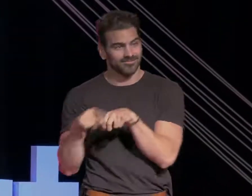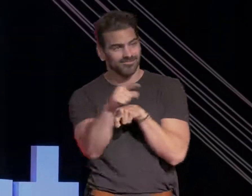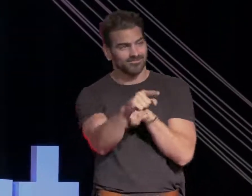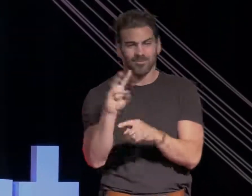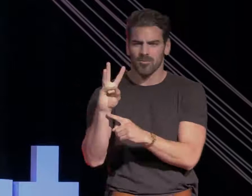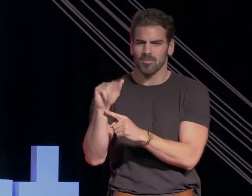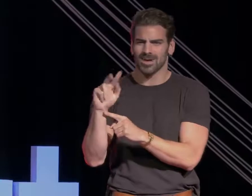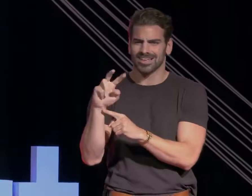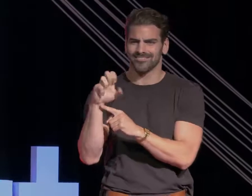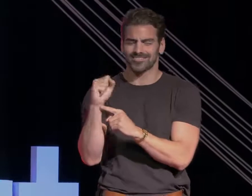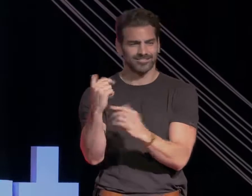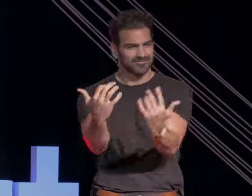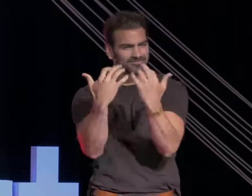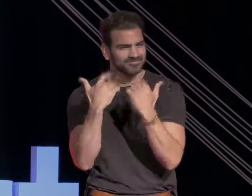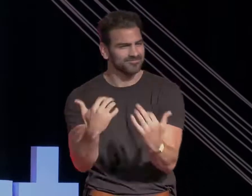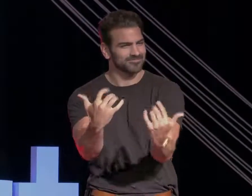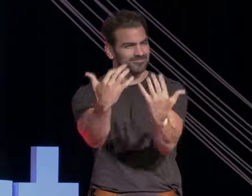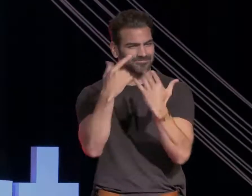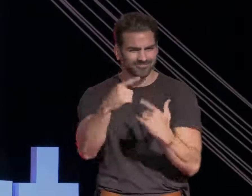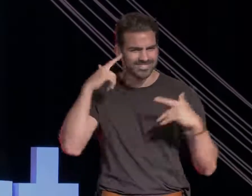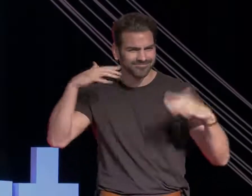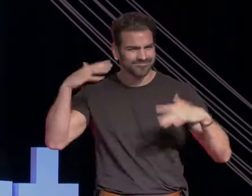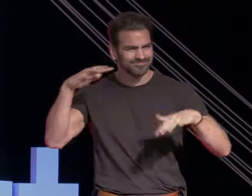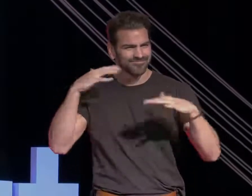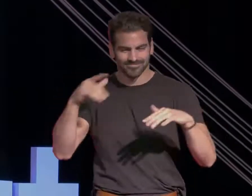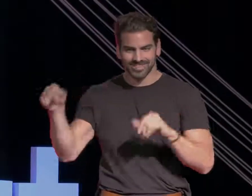while we had been sitting there i could see the waves coming in and crashing on the beach